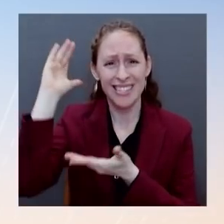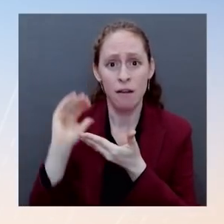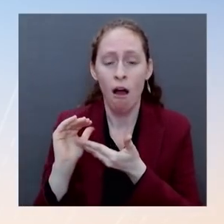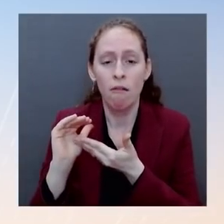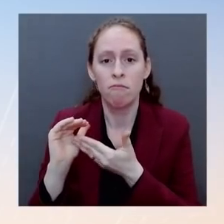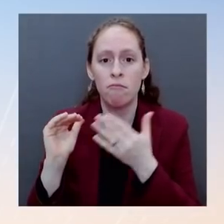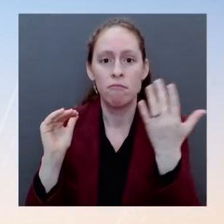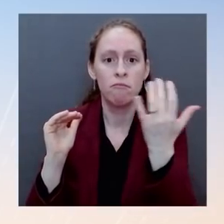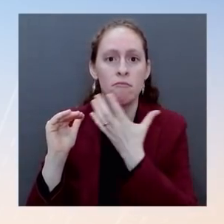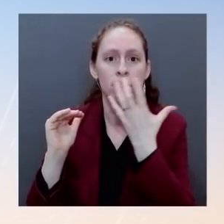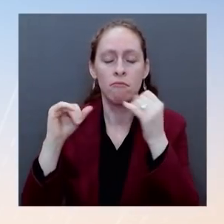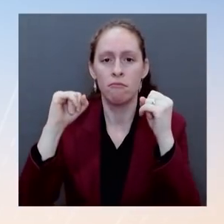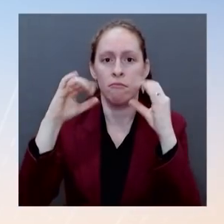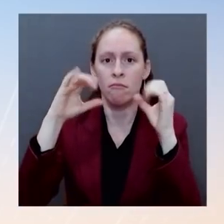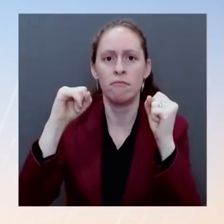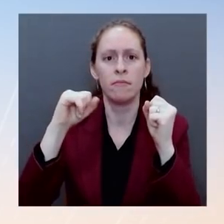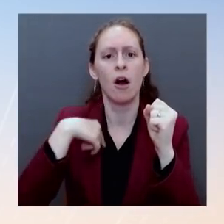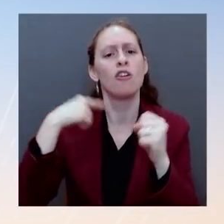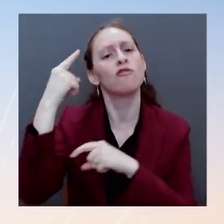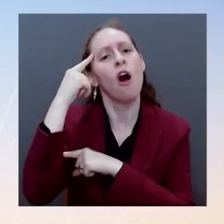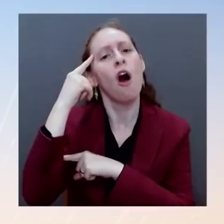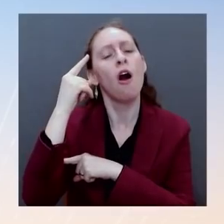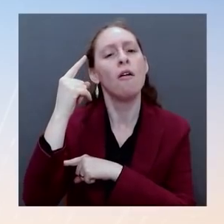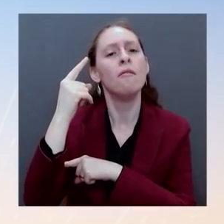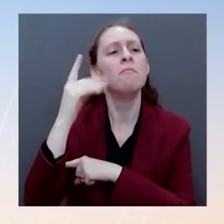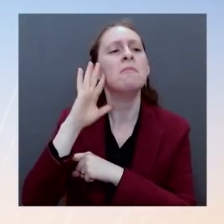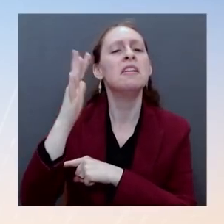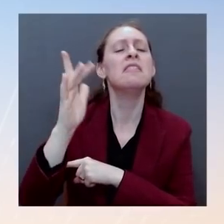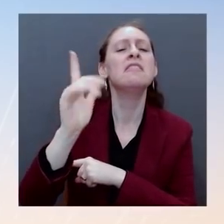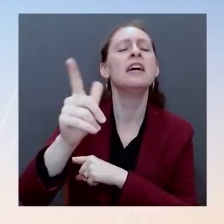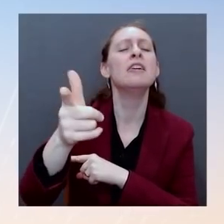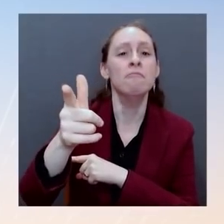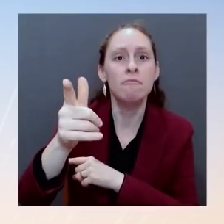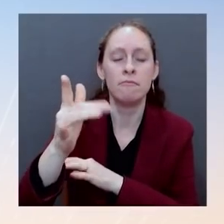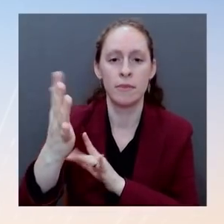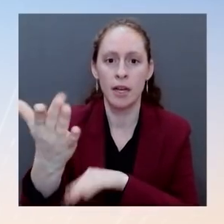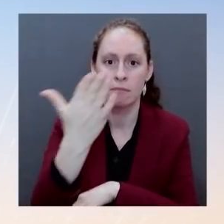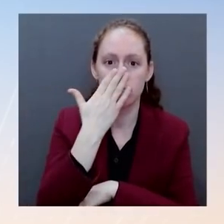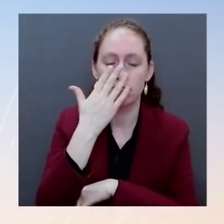That's four years faster than the median forecast. And so, I think we've seen